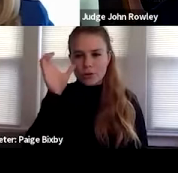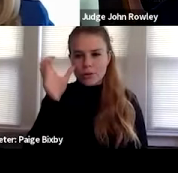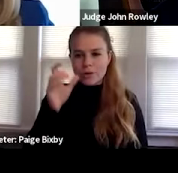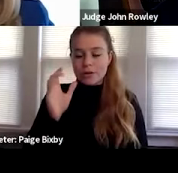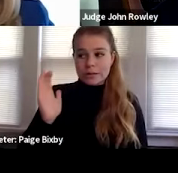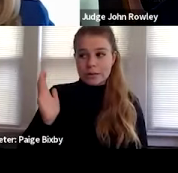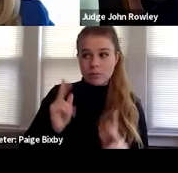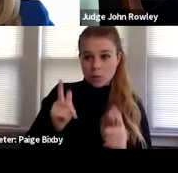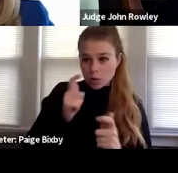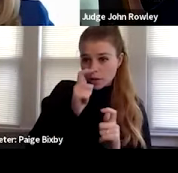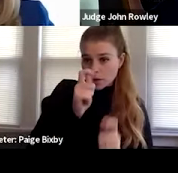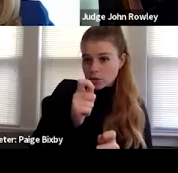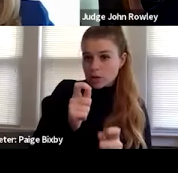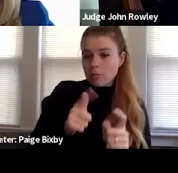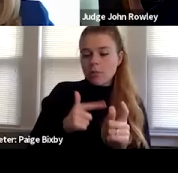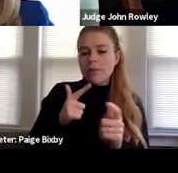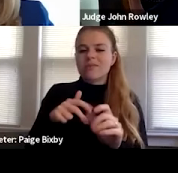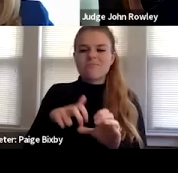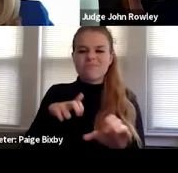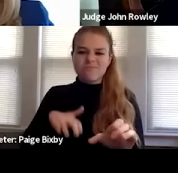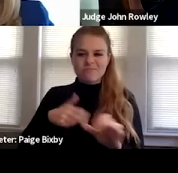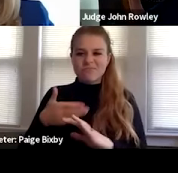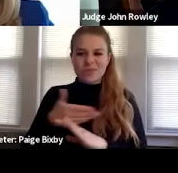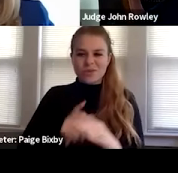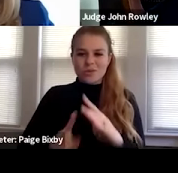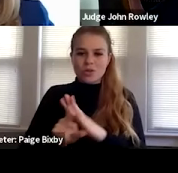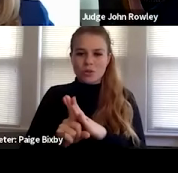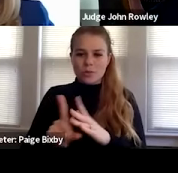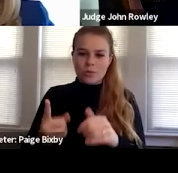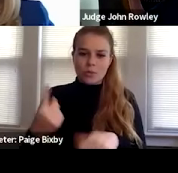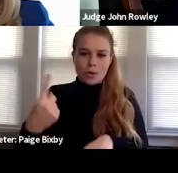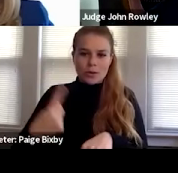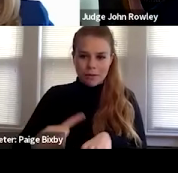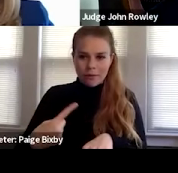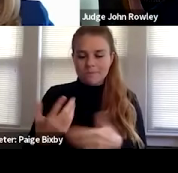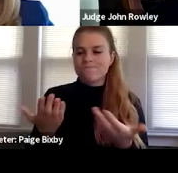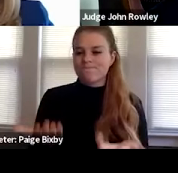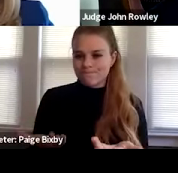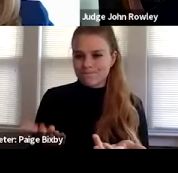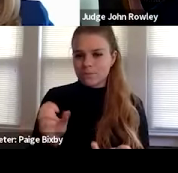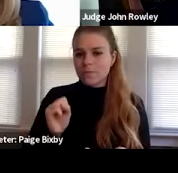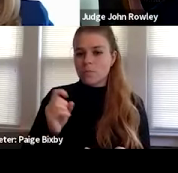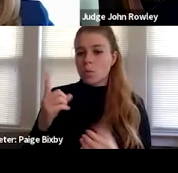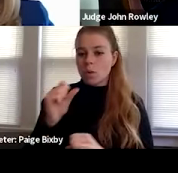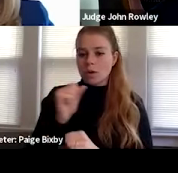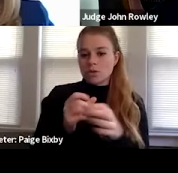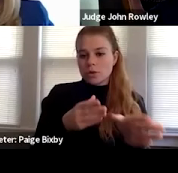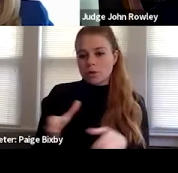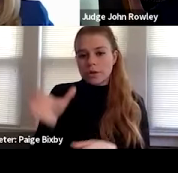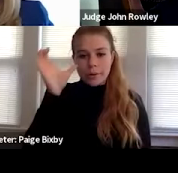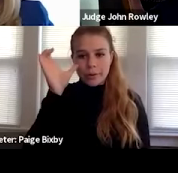but they drop out even before they come to that first hearing. So one strategy I heard that might help with that